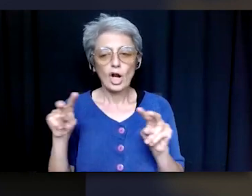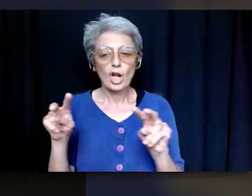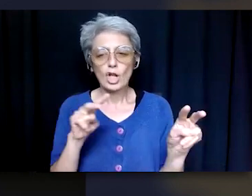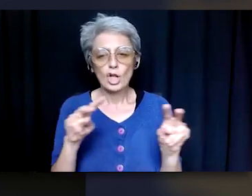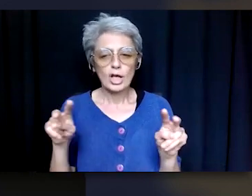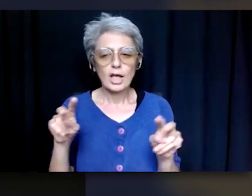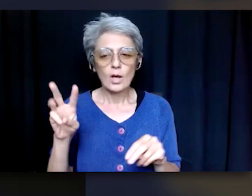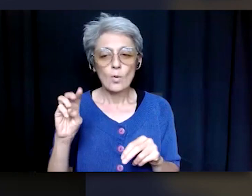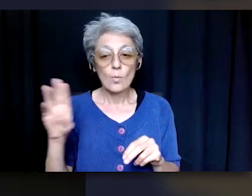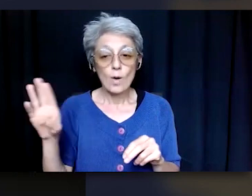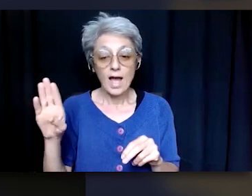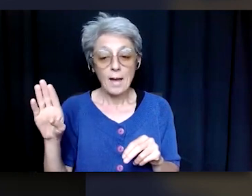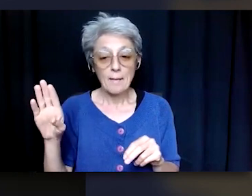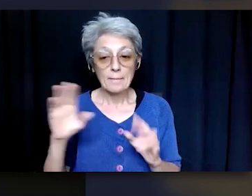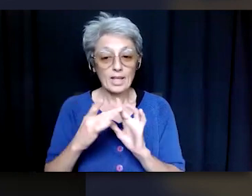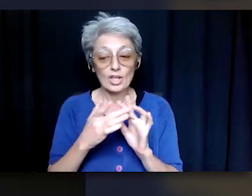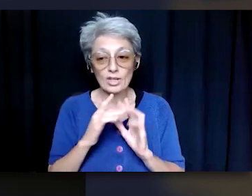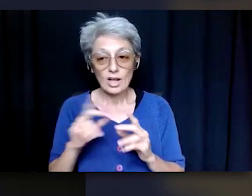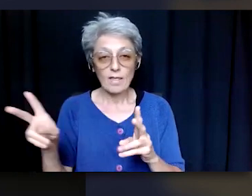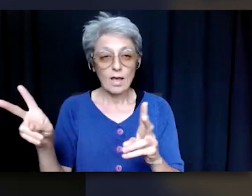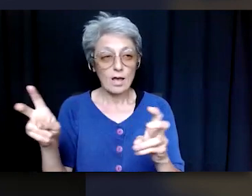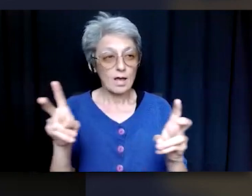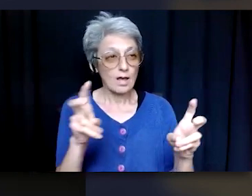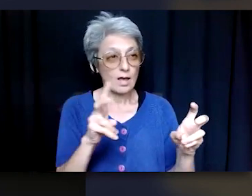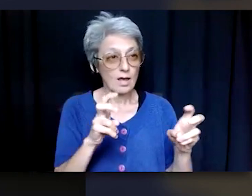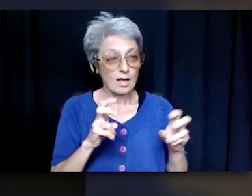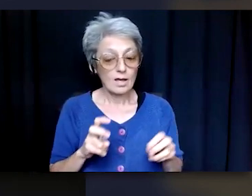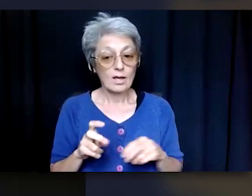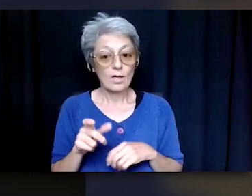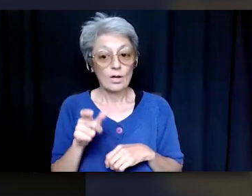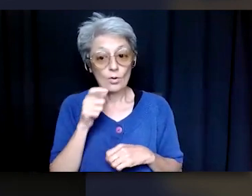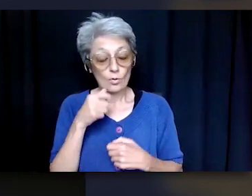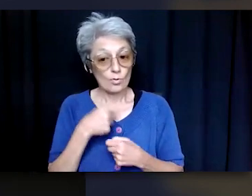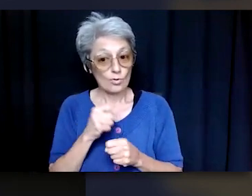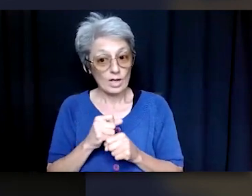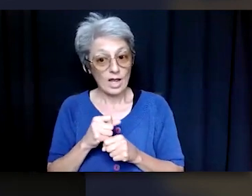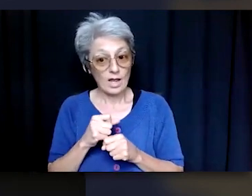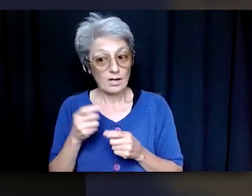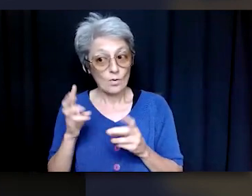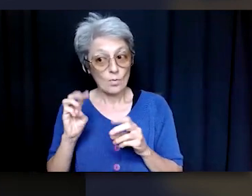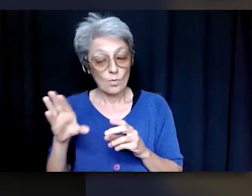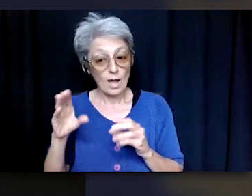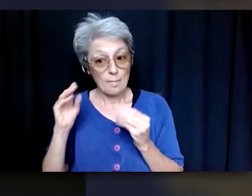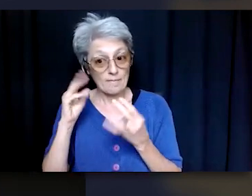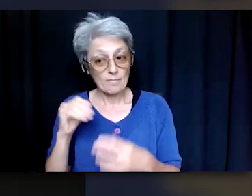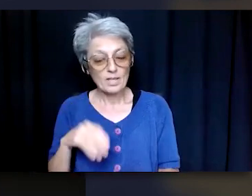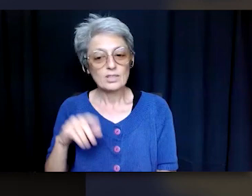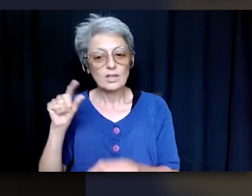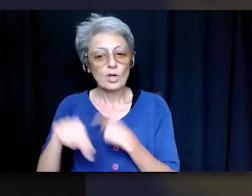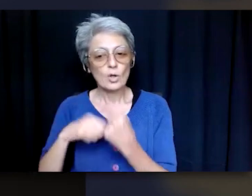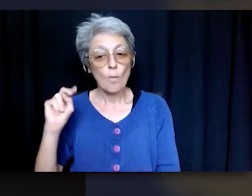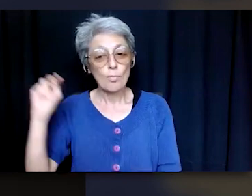out there on the web has been largely created by the global north. A lot of the voices are white,